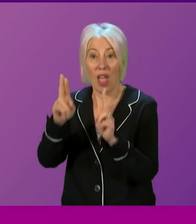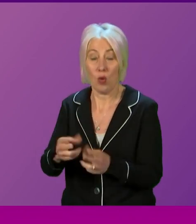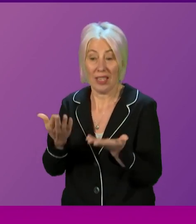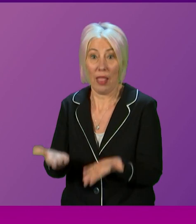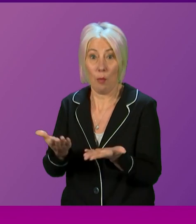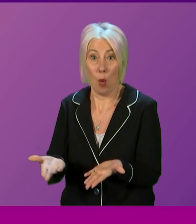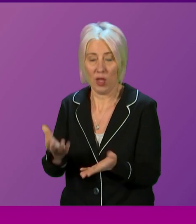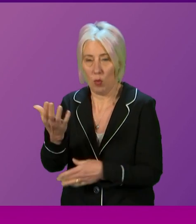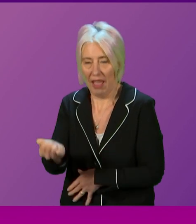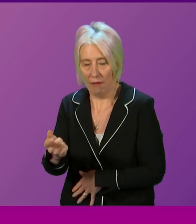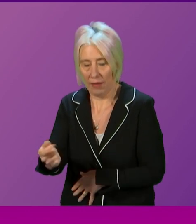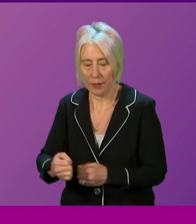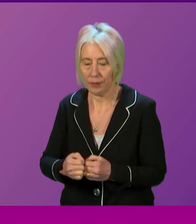stock. I will ask the Cabinet Secretary for Social Justice, Housing and Local Government to write